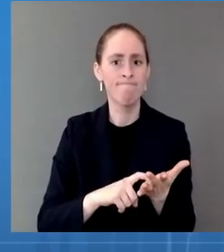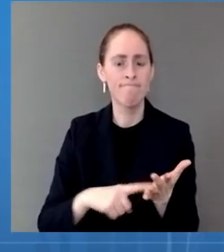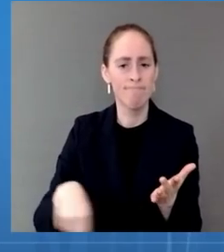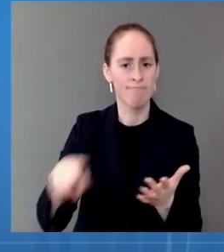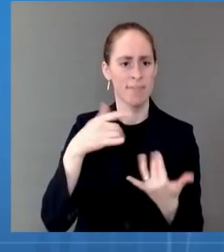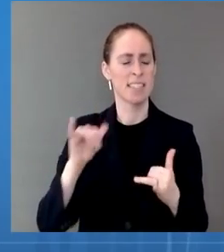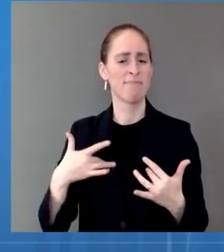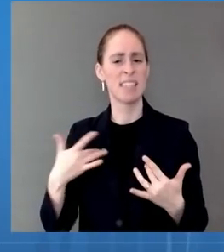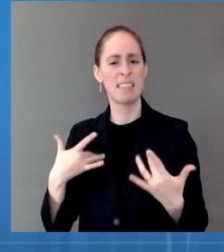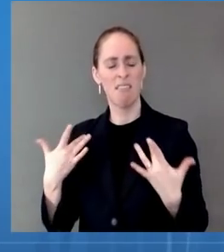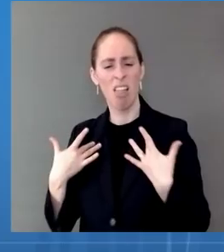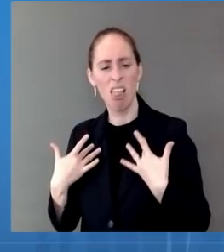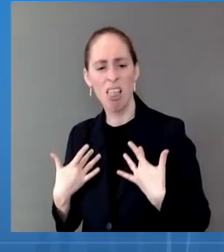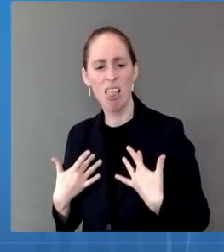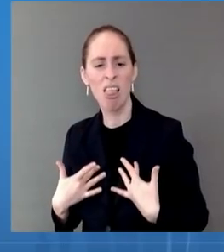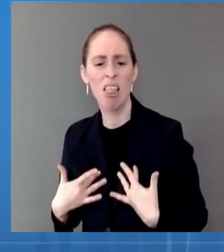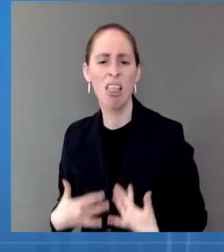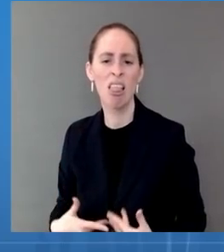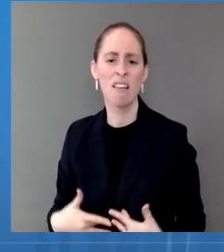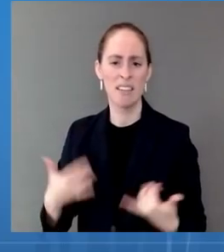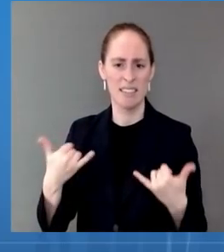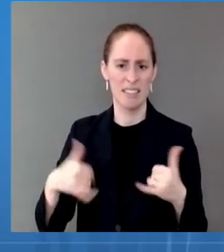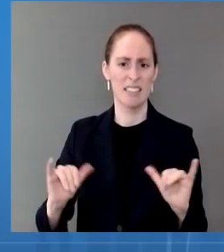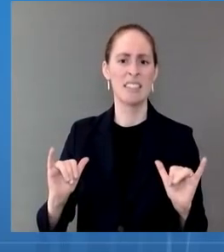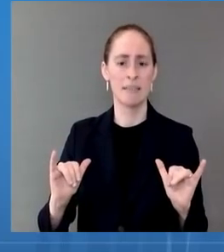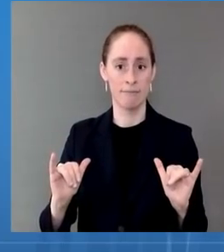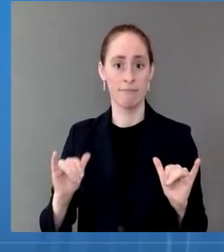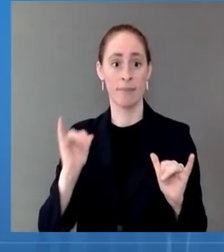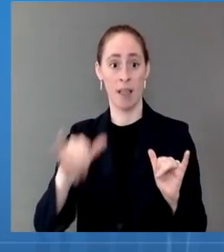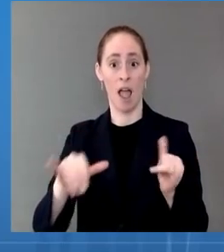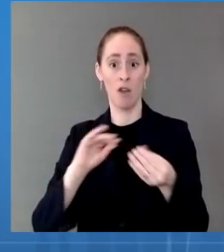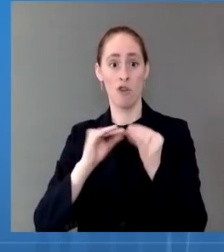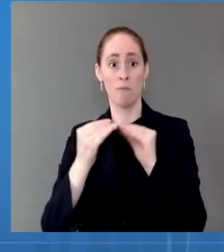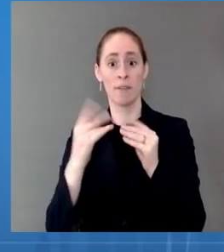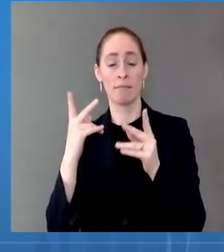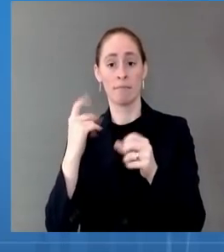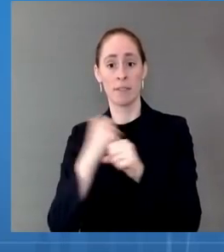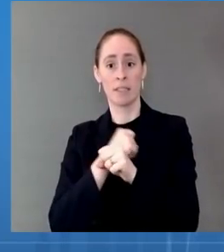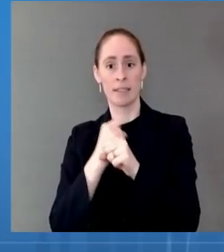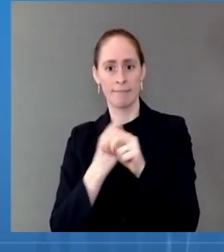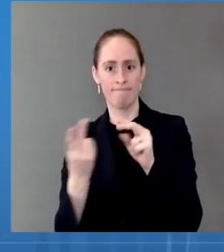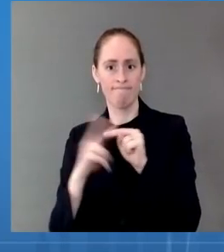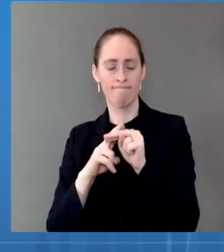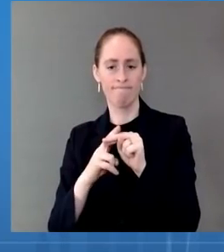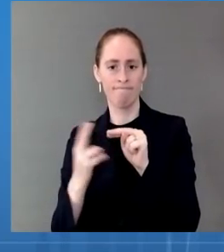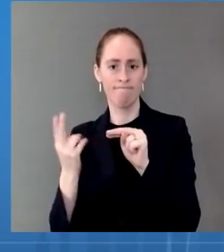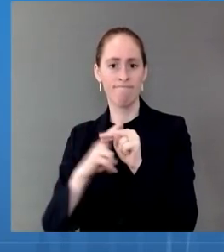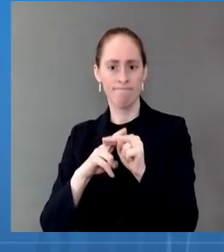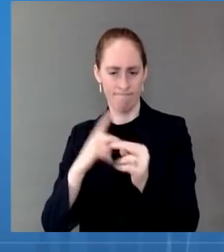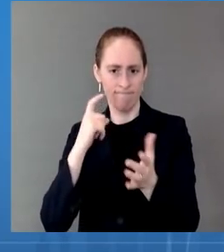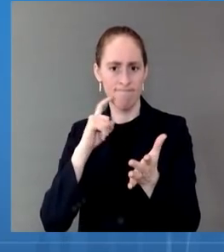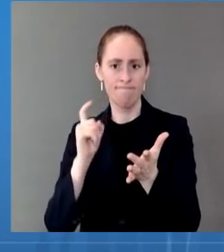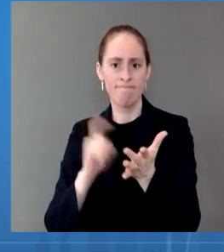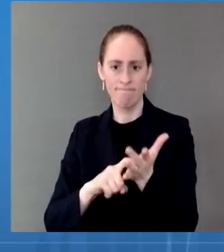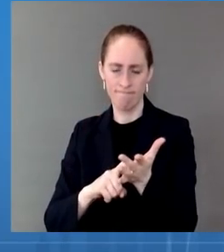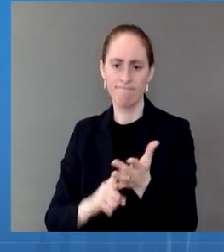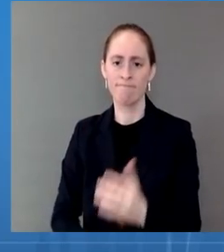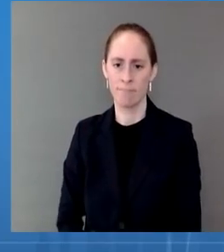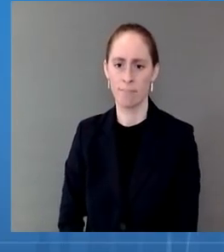Taken together, the impact on young people's mental health and well-being has been devastating. While mental health challenges in children,